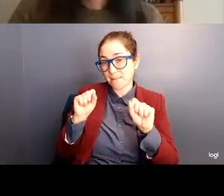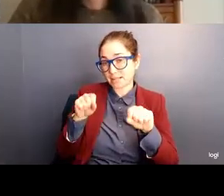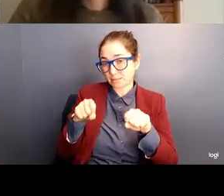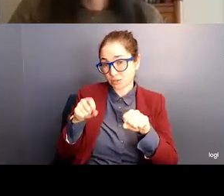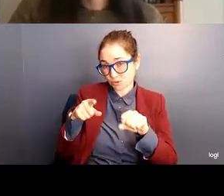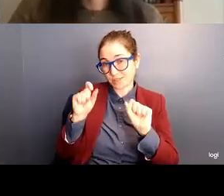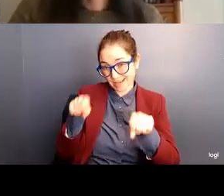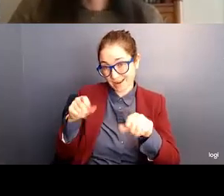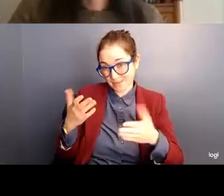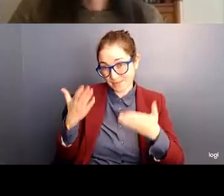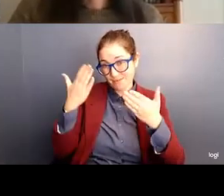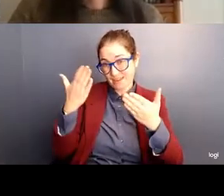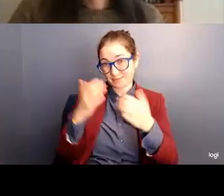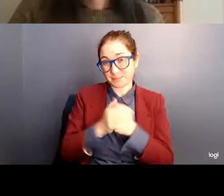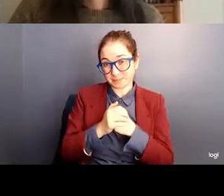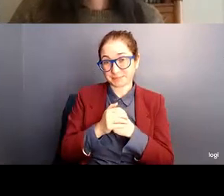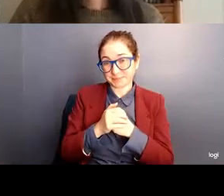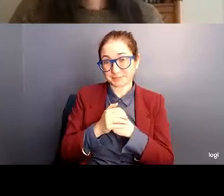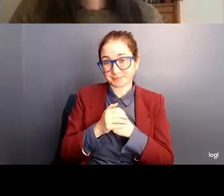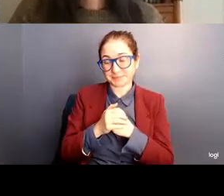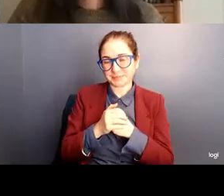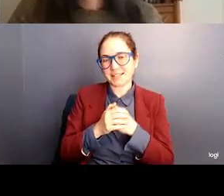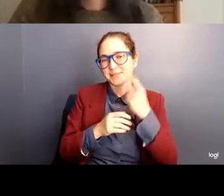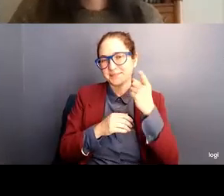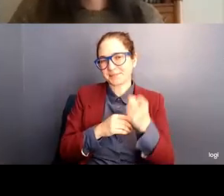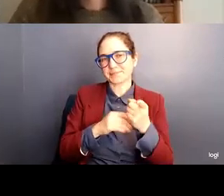can provide the request. So this is where we get into the